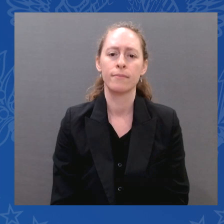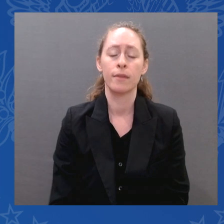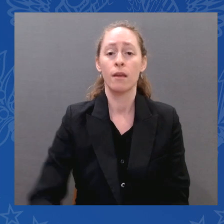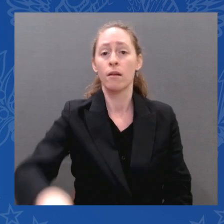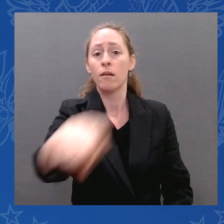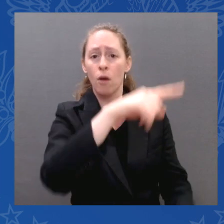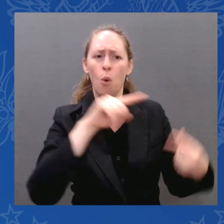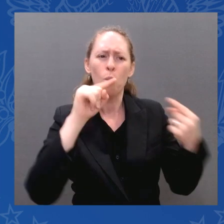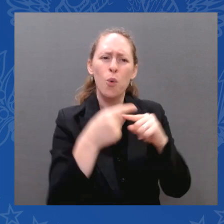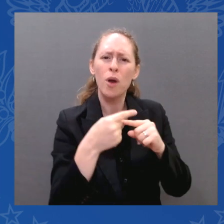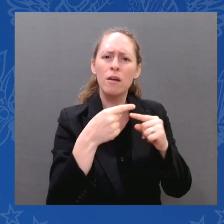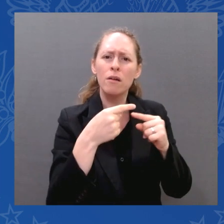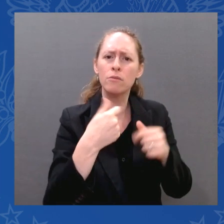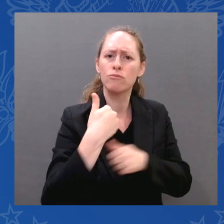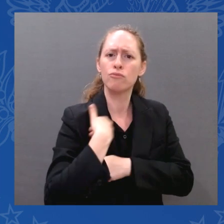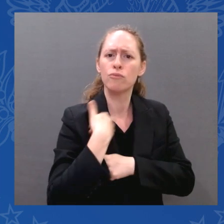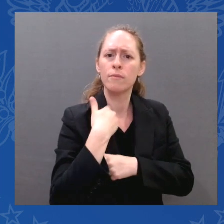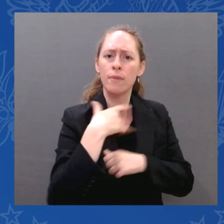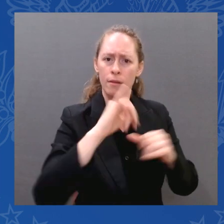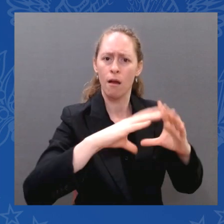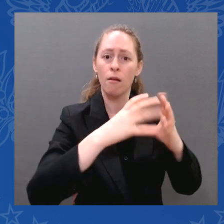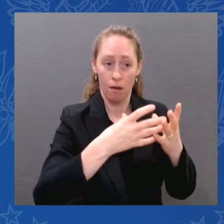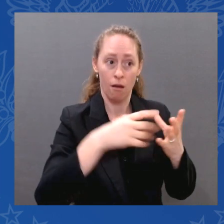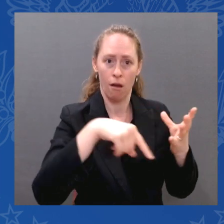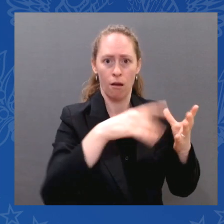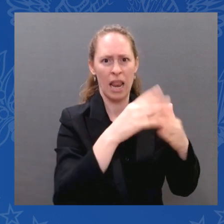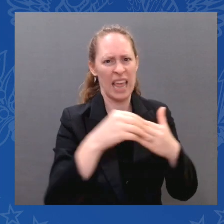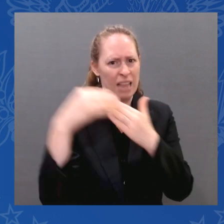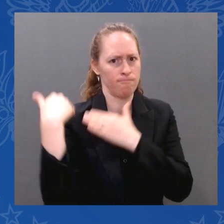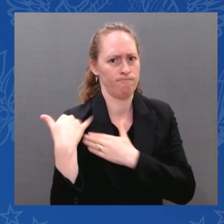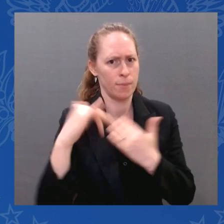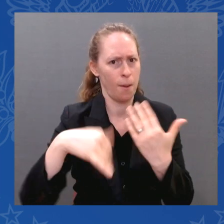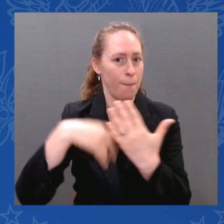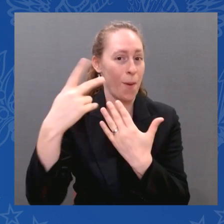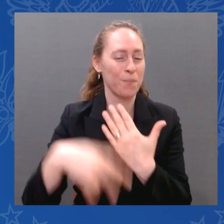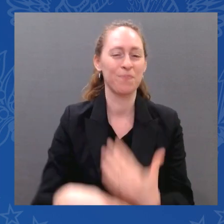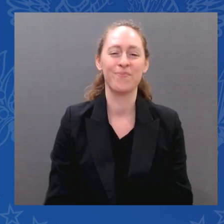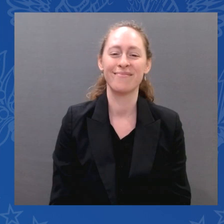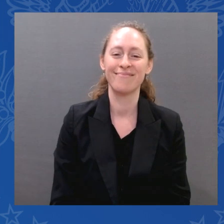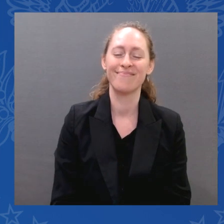Mike, you understand that recovery doesn't happen alone.